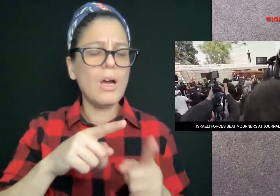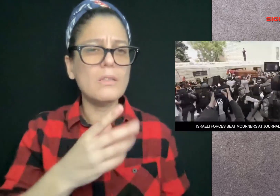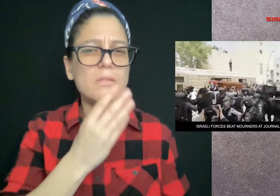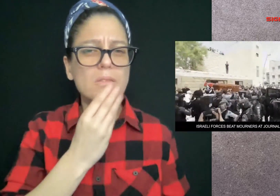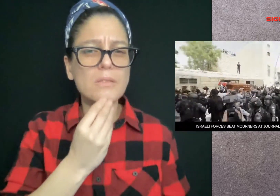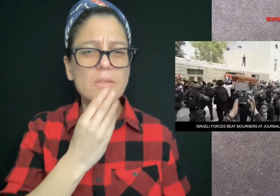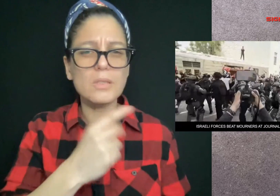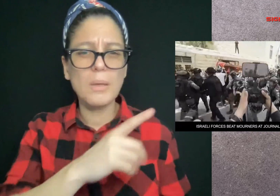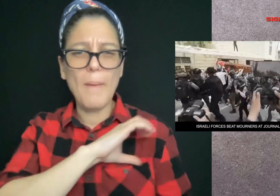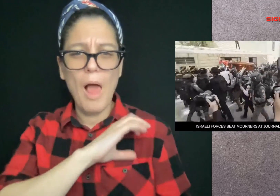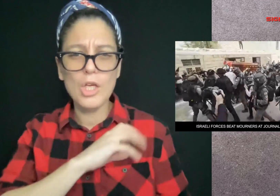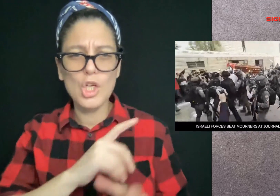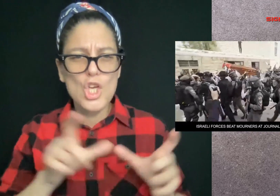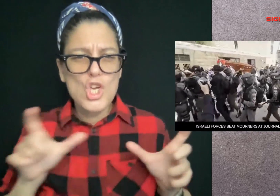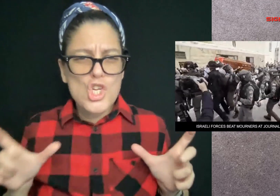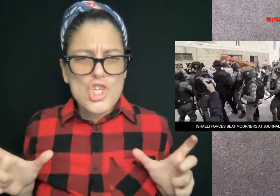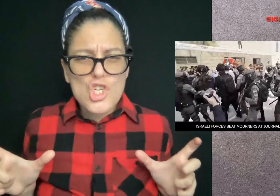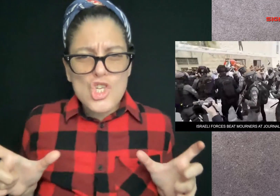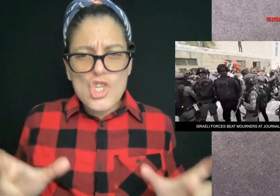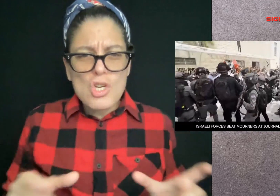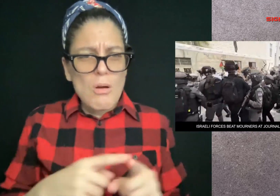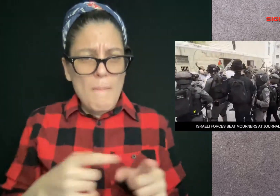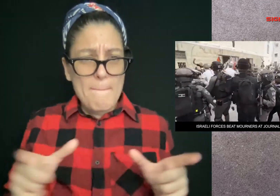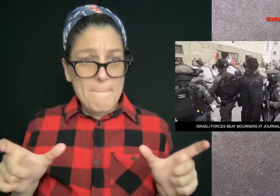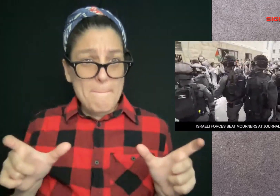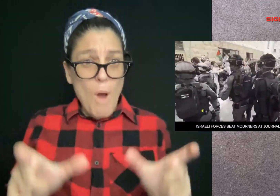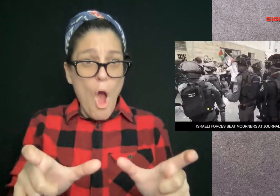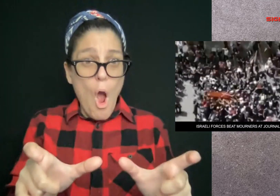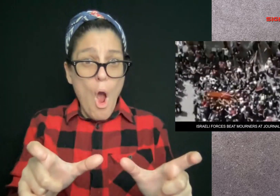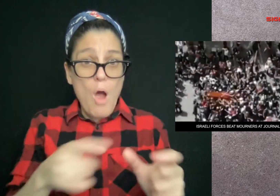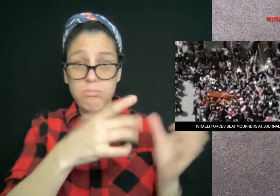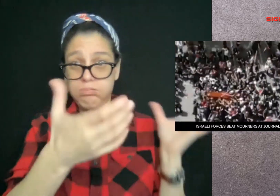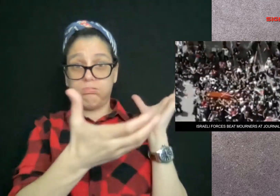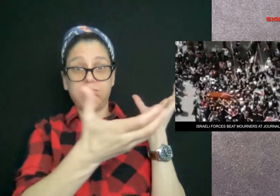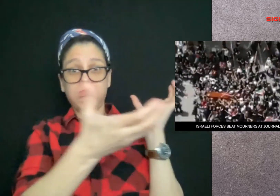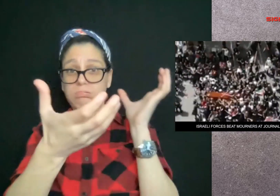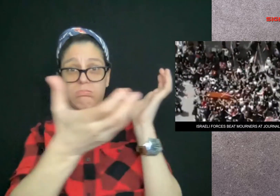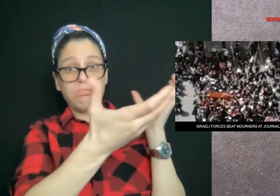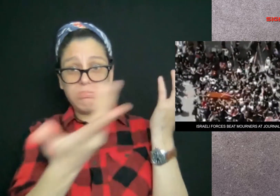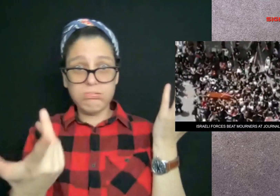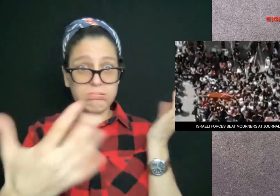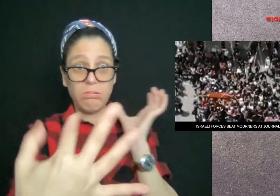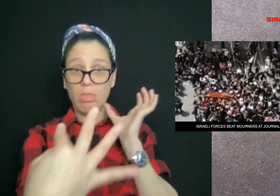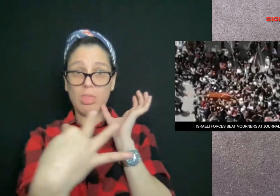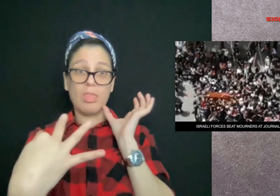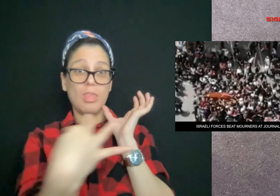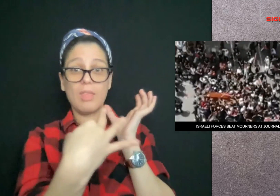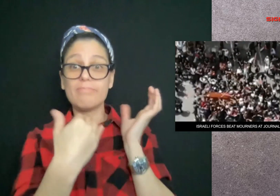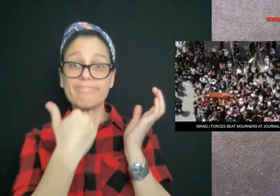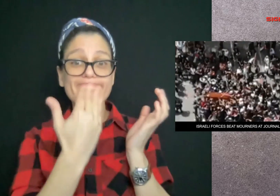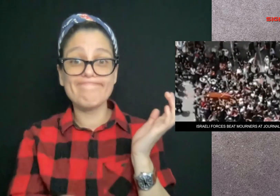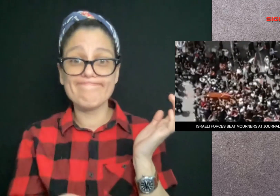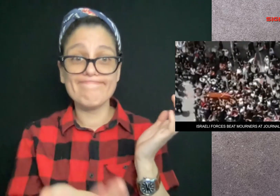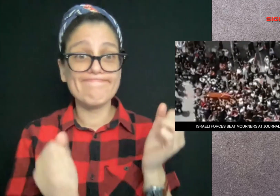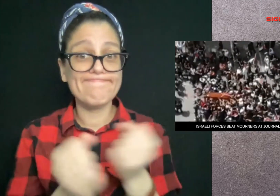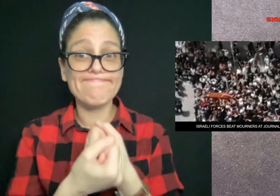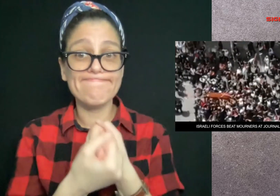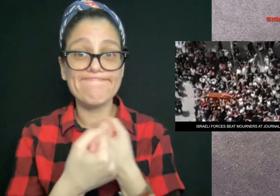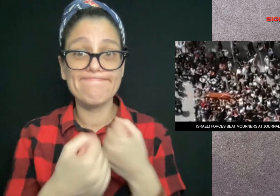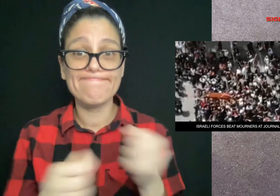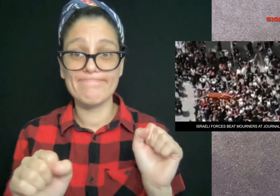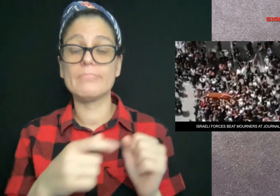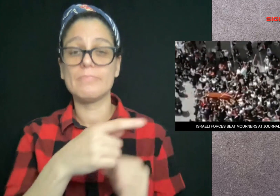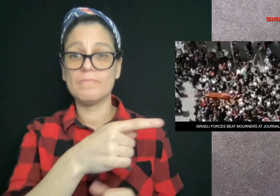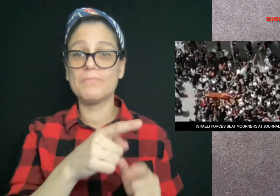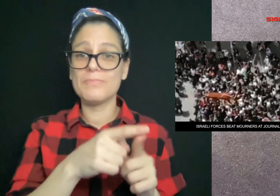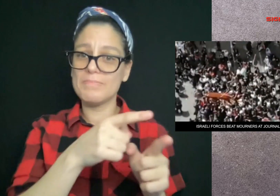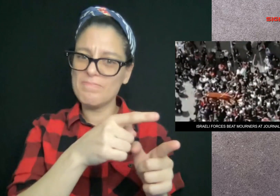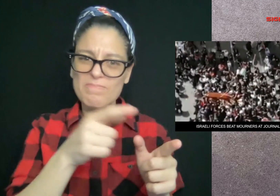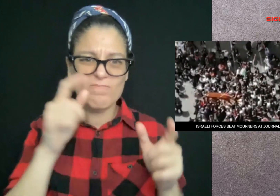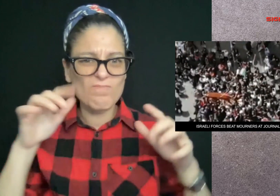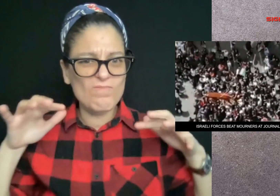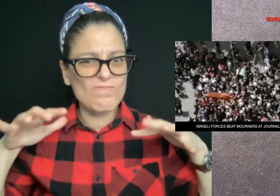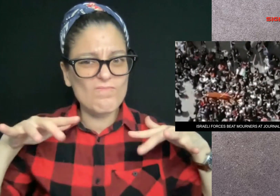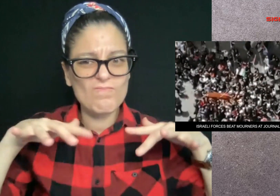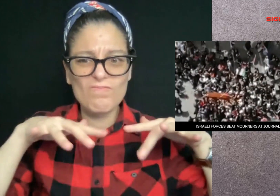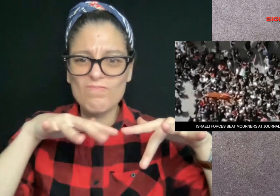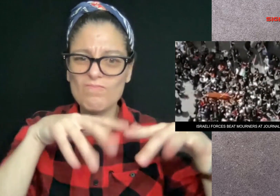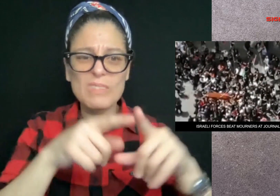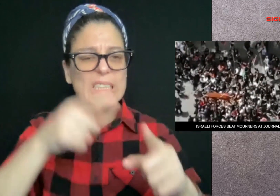as the funeral procession began Israeli riot police first blocked the coffin from moving